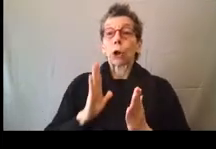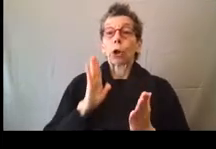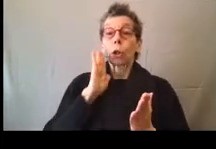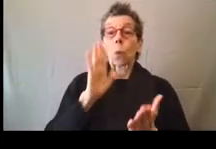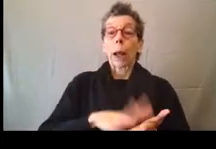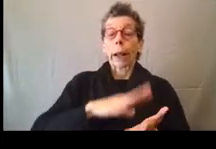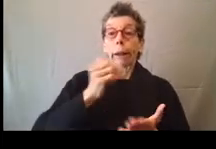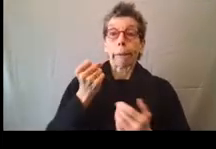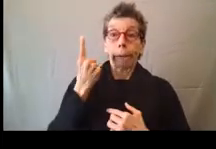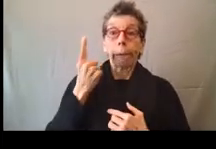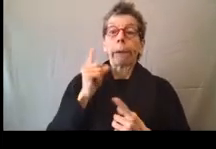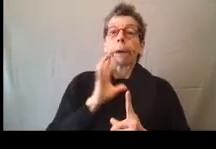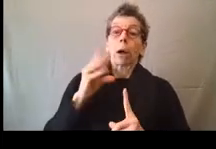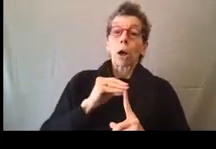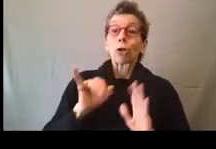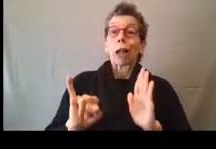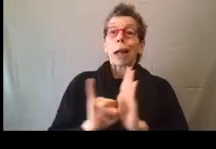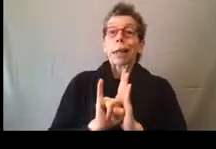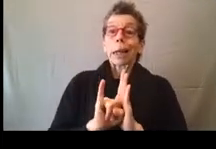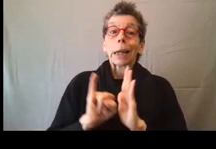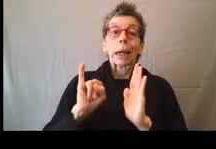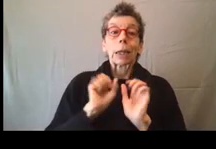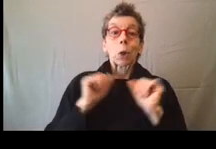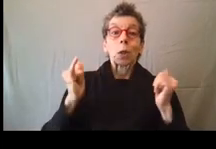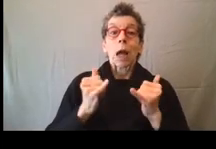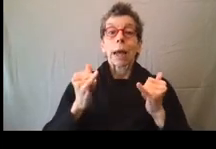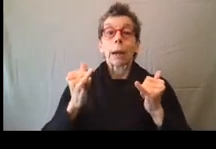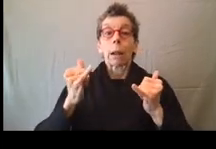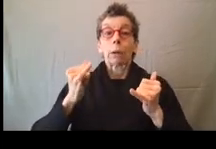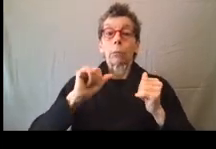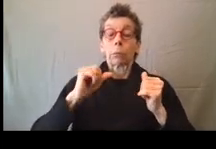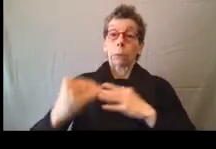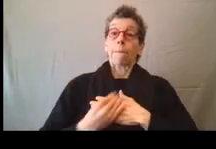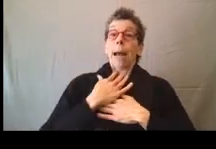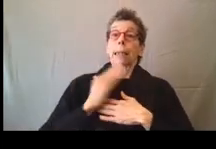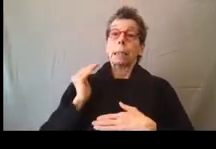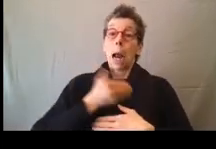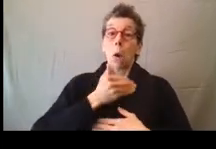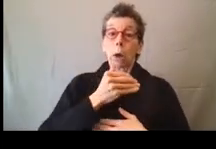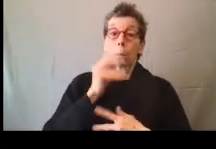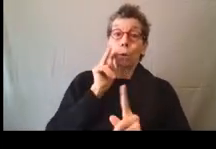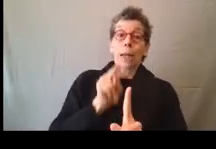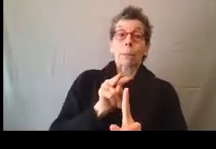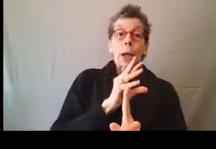identity shapes our perceptions of the world around us and our attitudes towards others,